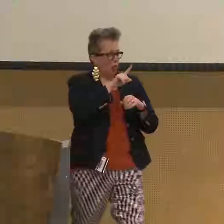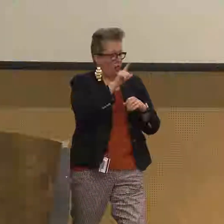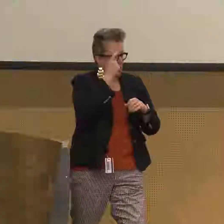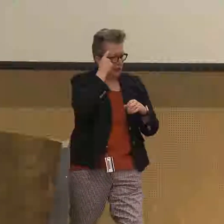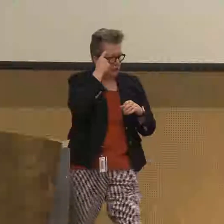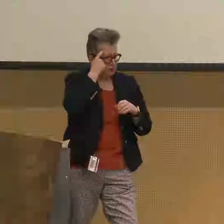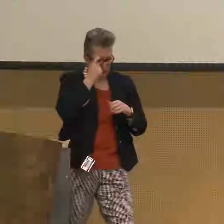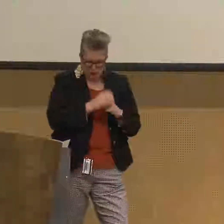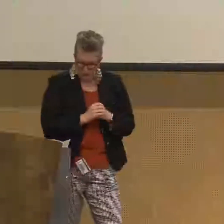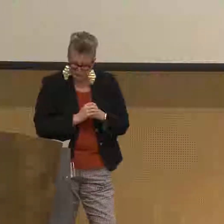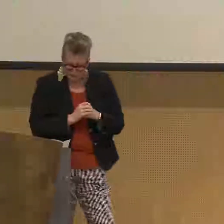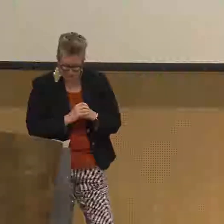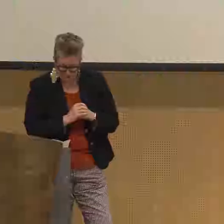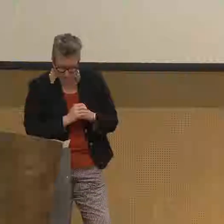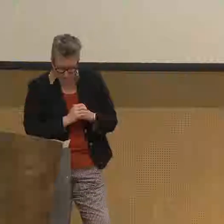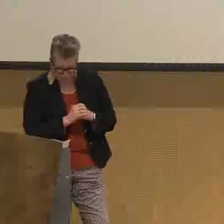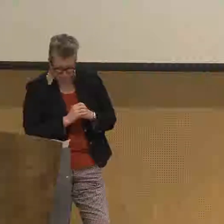in understanding.